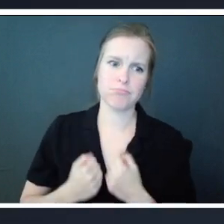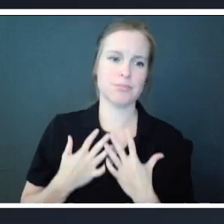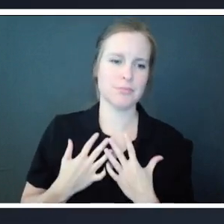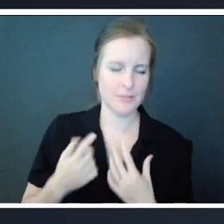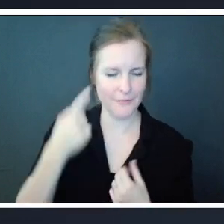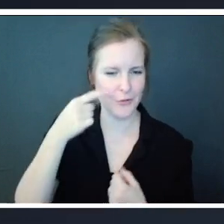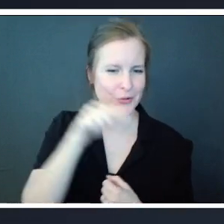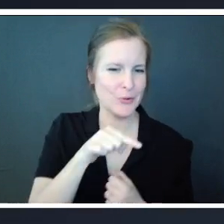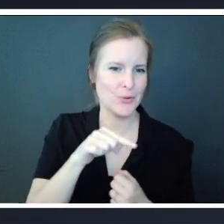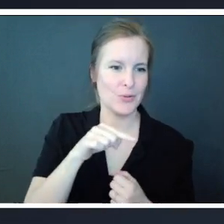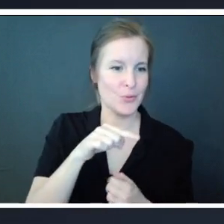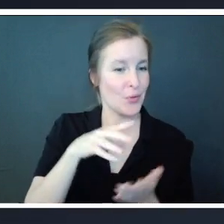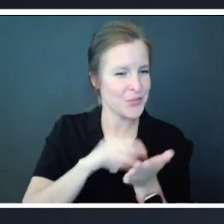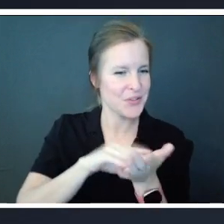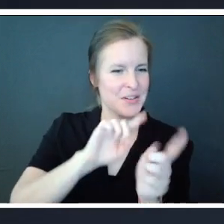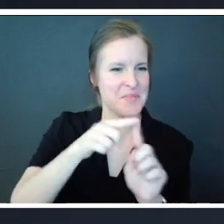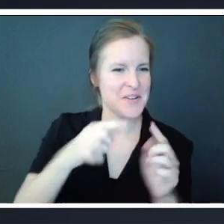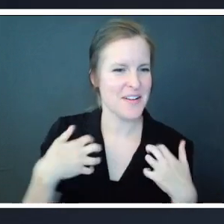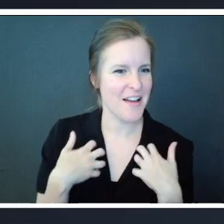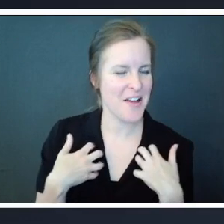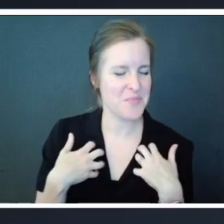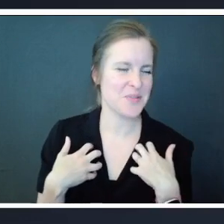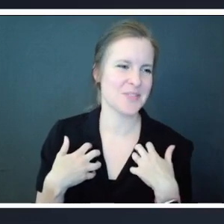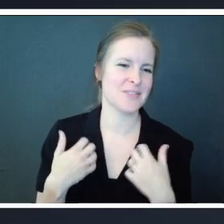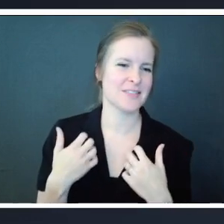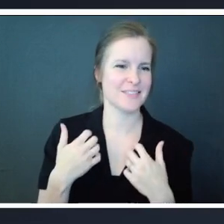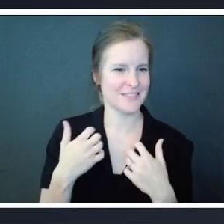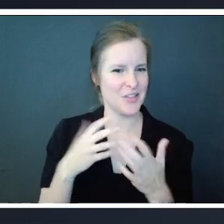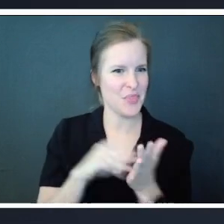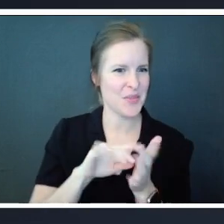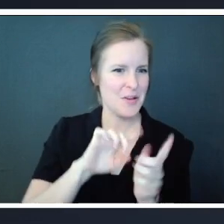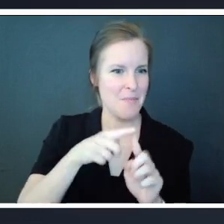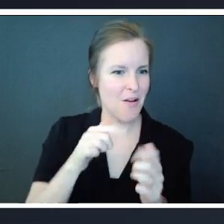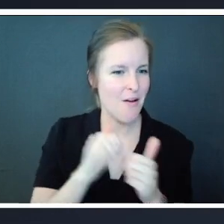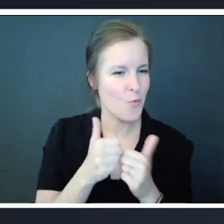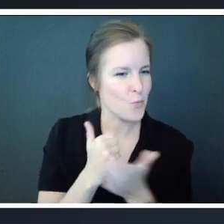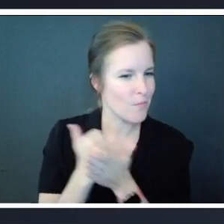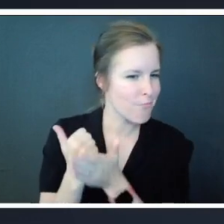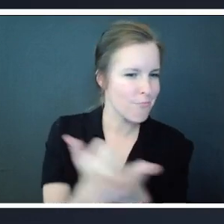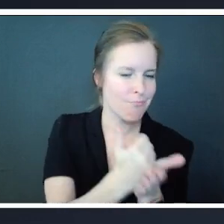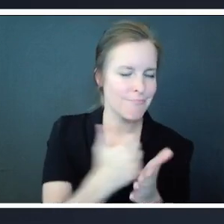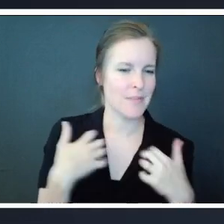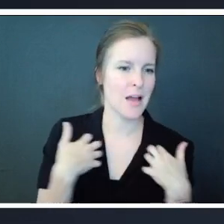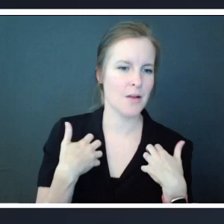you can do to help them and their habitats. If you have a chance, talk to scientists and other people